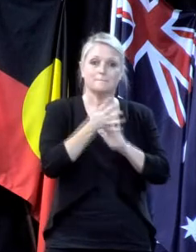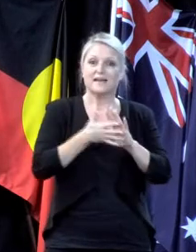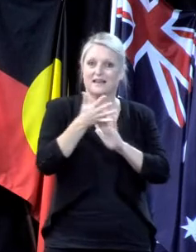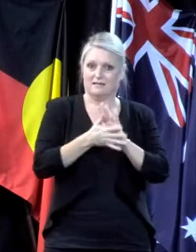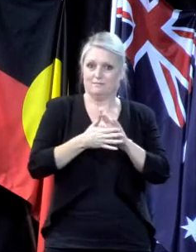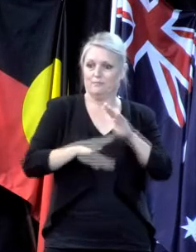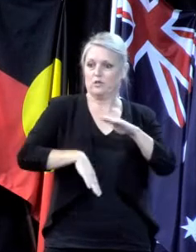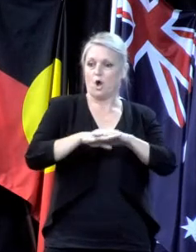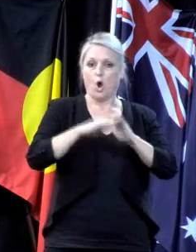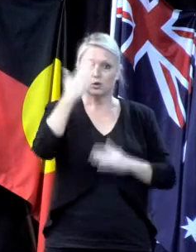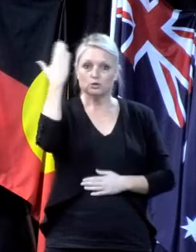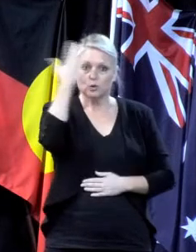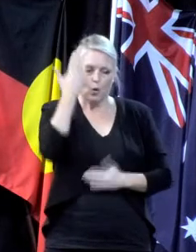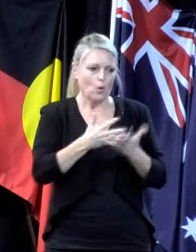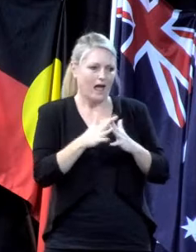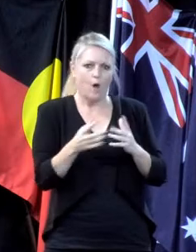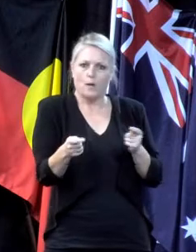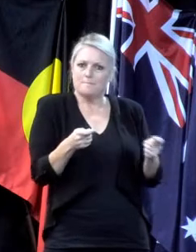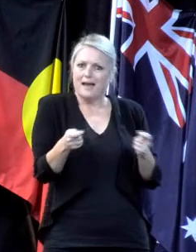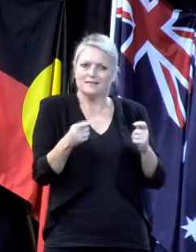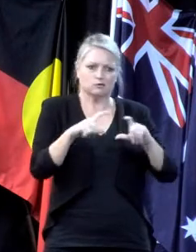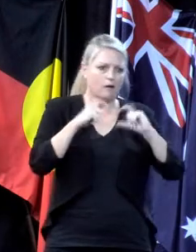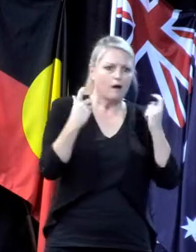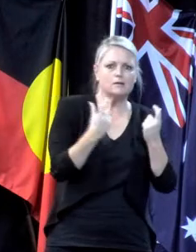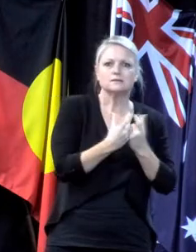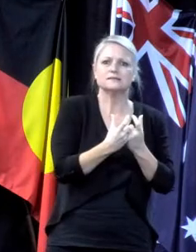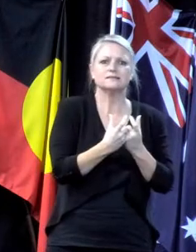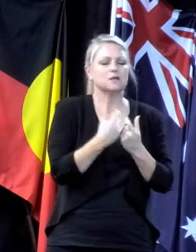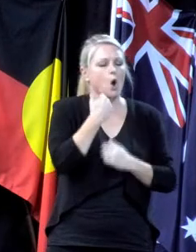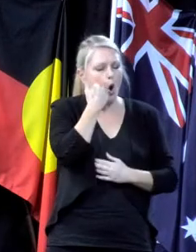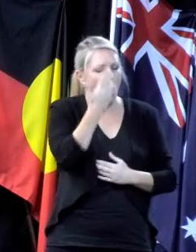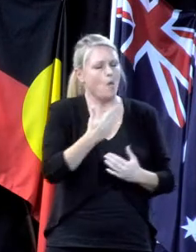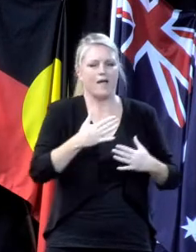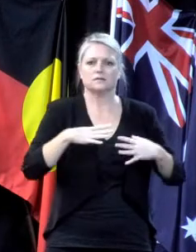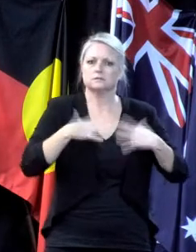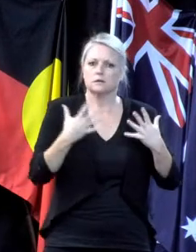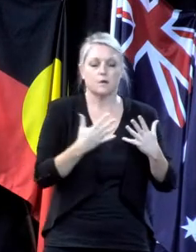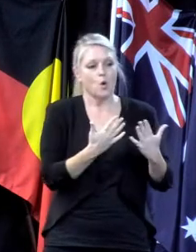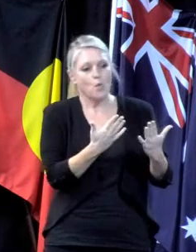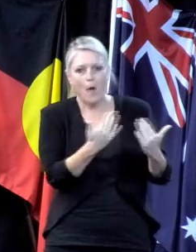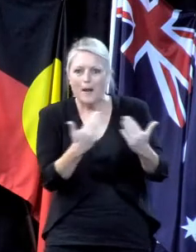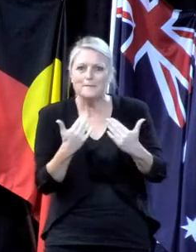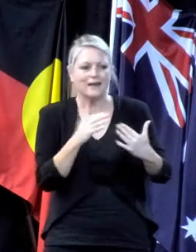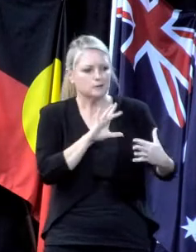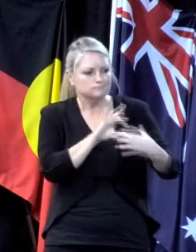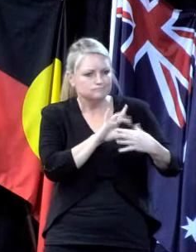and management of our classrooms is welcoming and inclusive of all of the students and that we deploy strategies